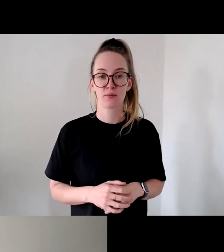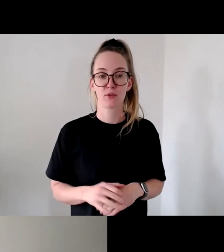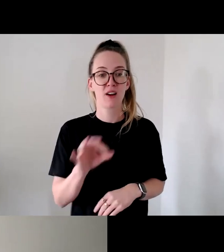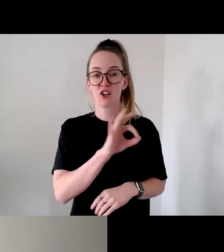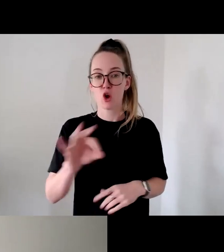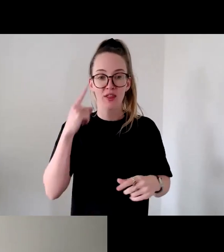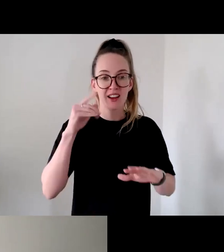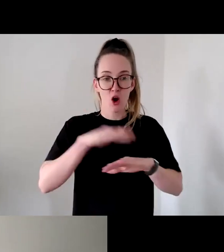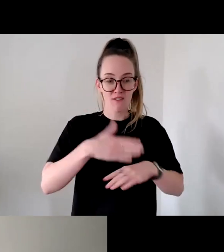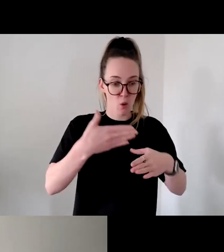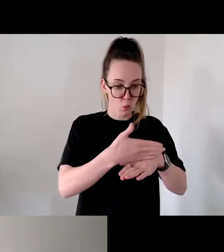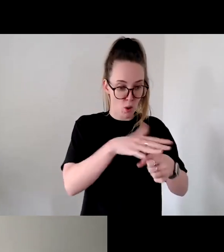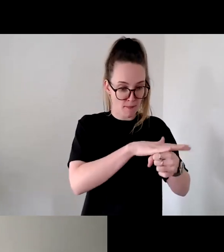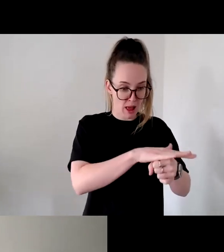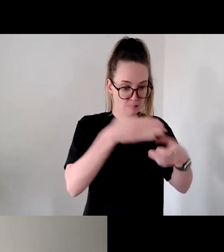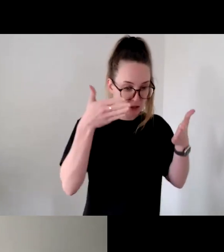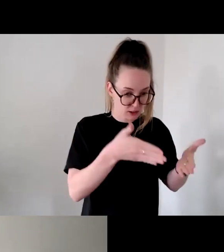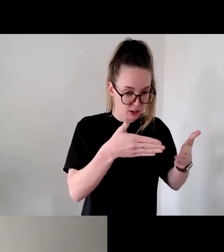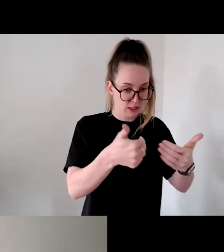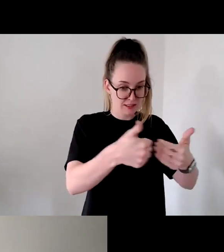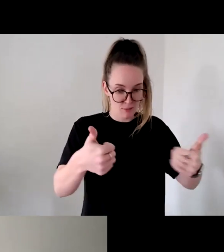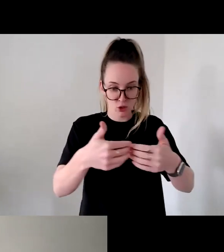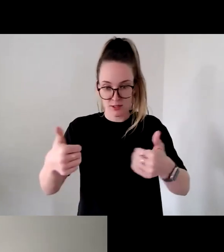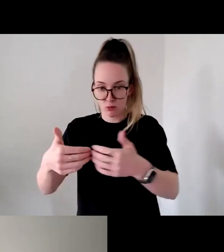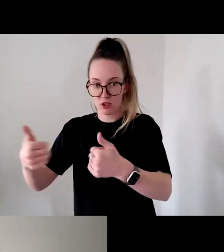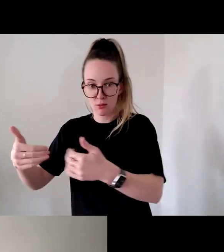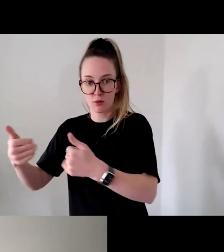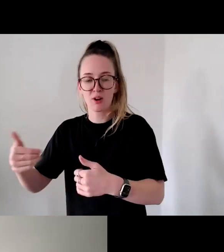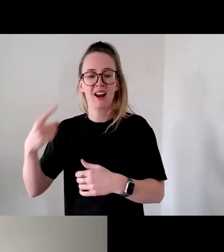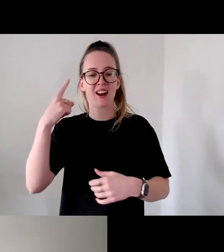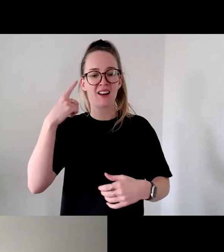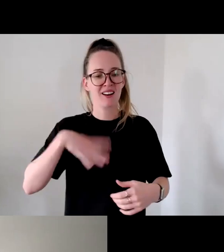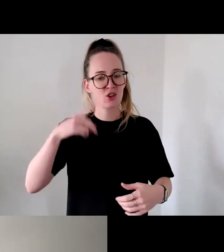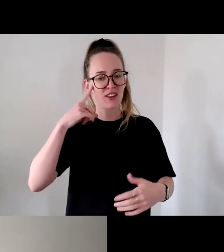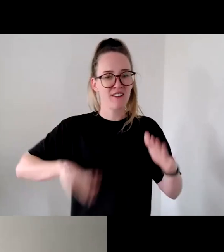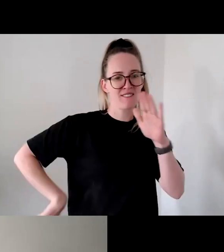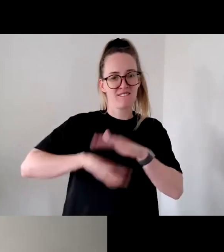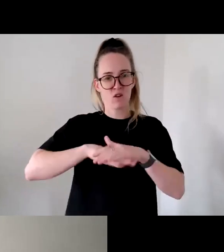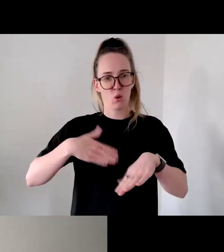think about the workforce and how the workforce does their work, and this Creative Workplaces